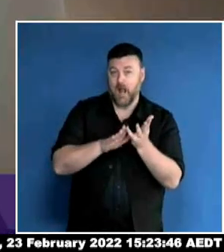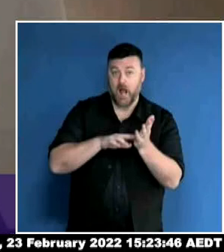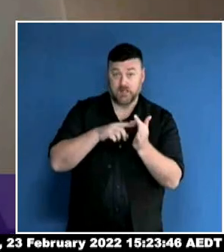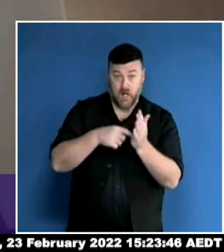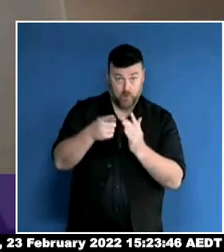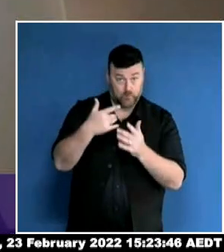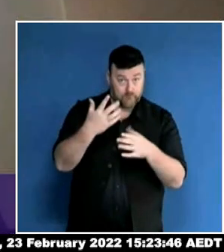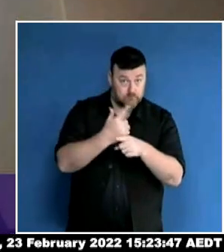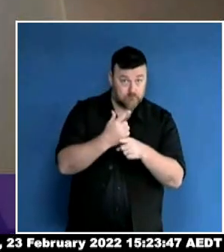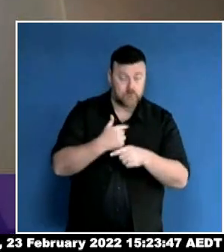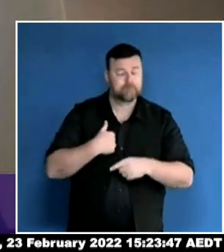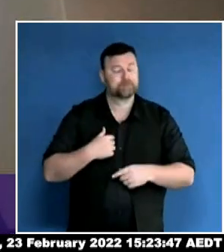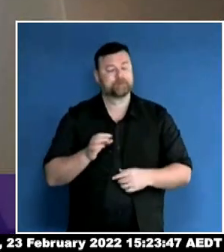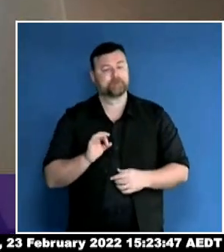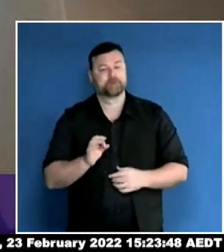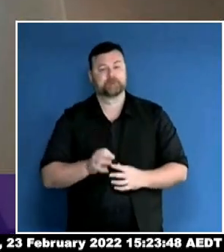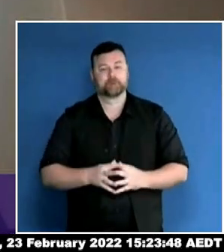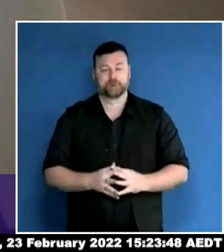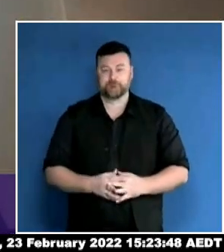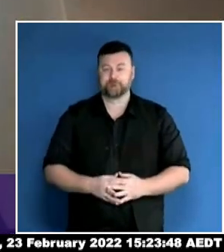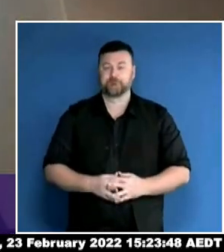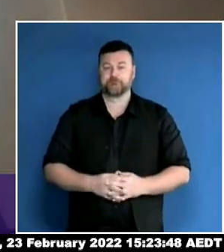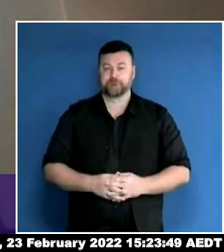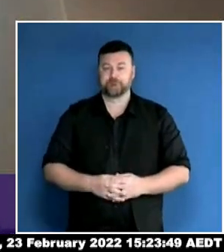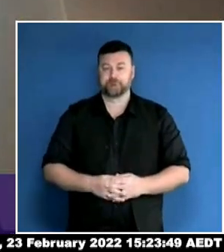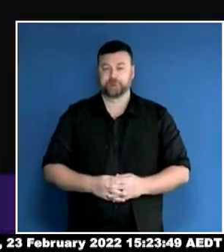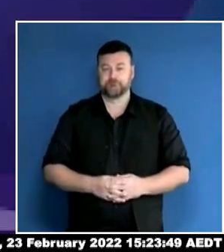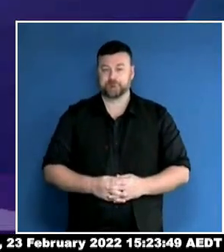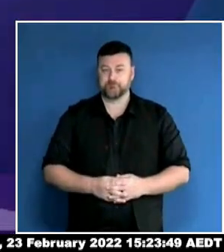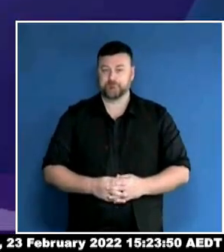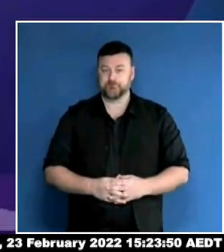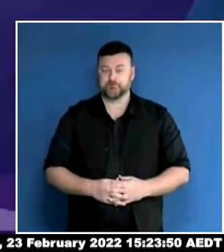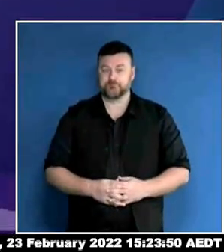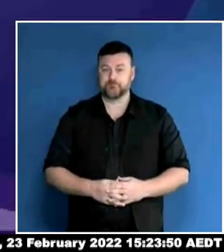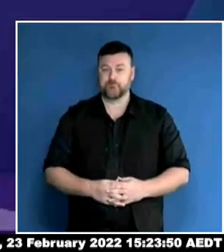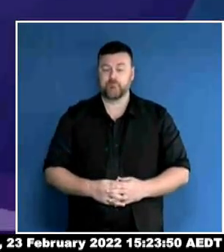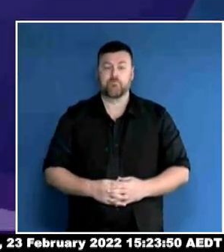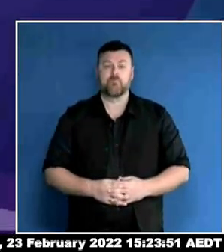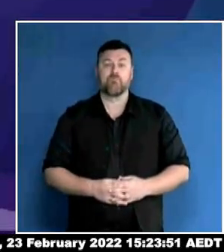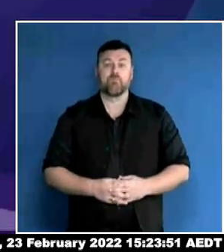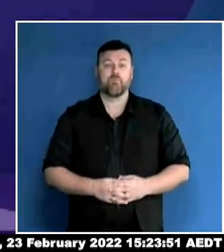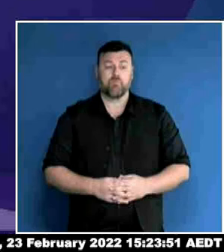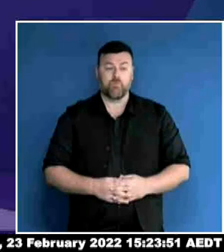Thank you very much. Mzia, I would like to echo what Ms Eastman has said.